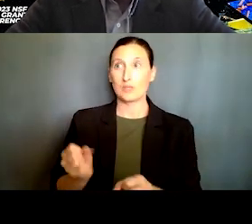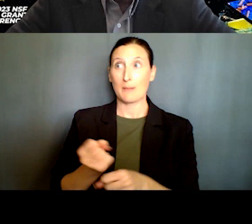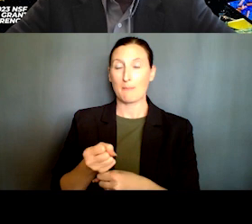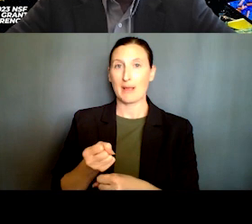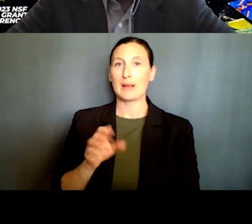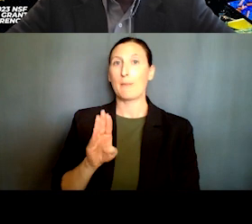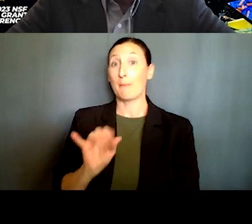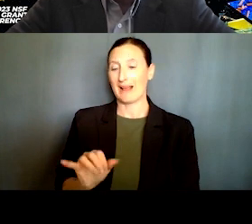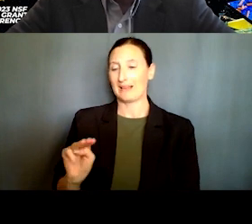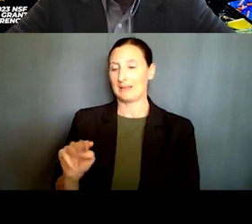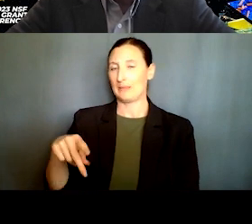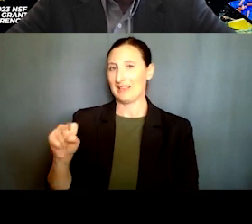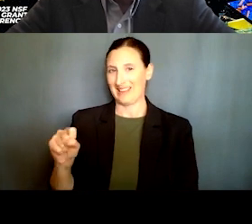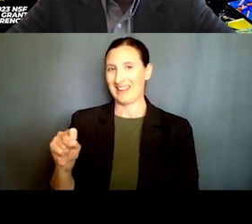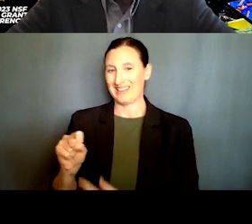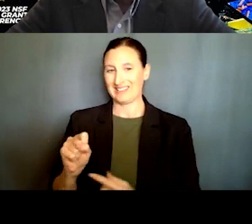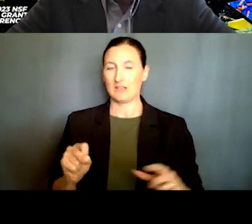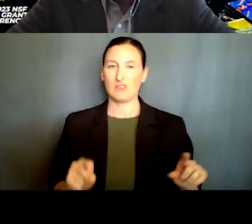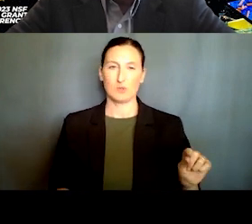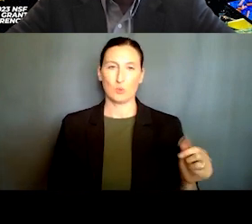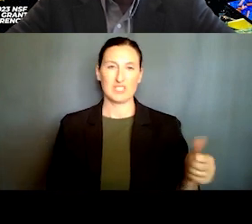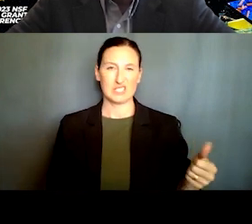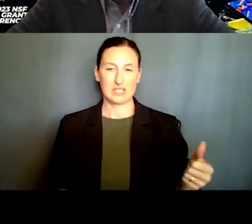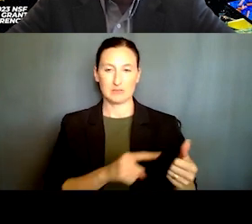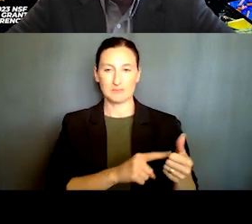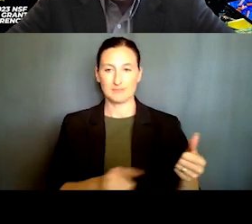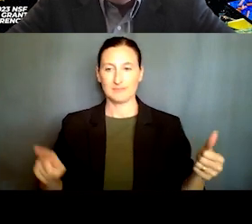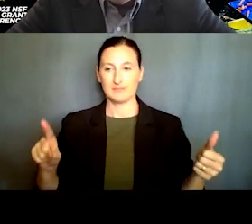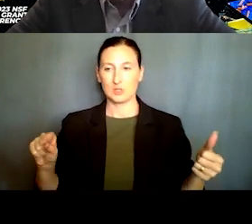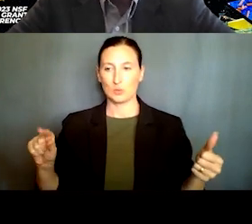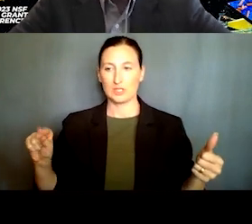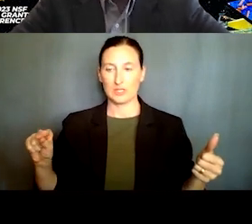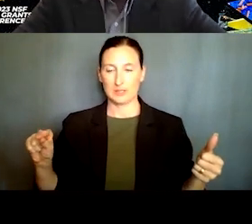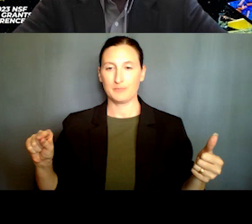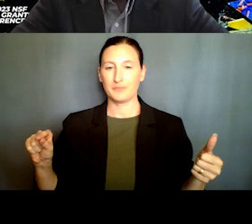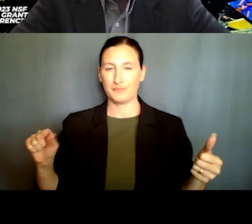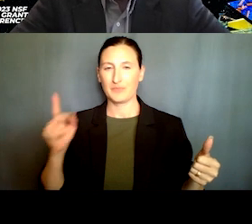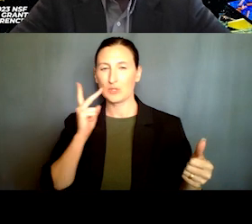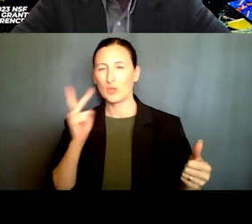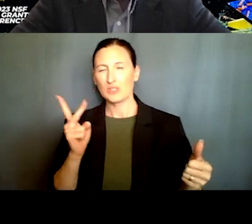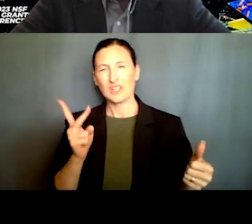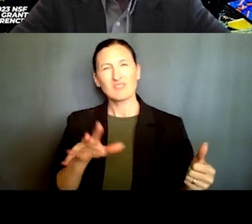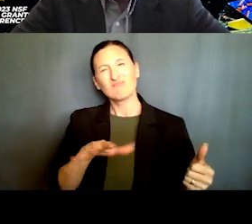MPS starting from 2010 going to 2020. You can see it's roughly constant.